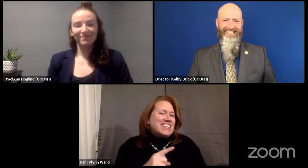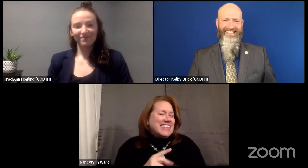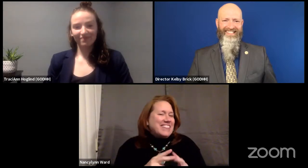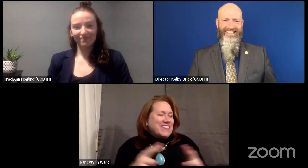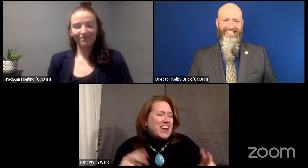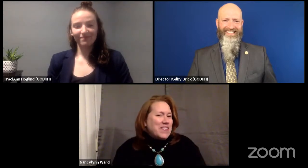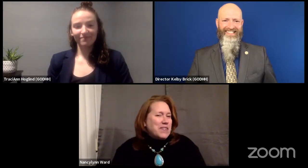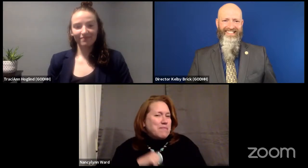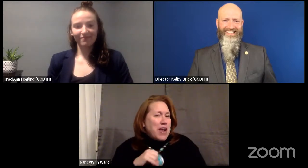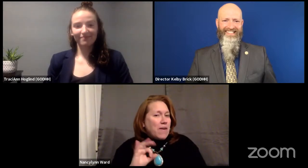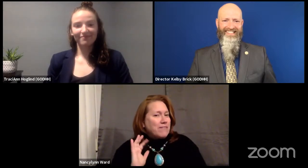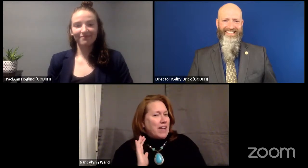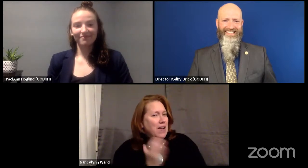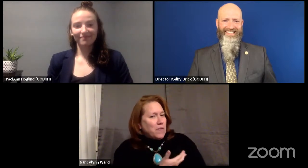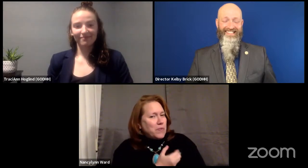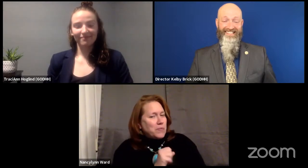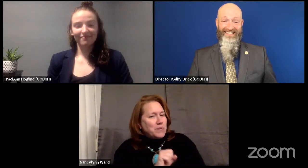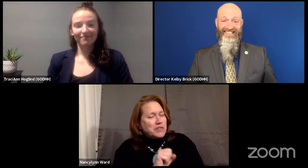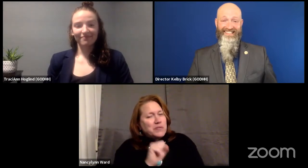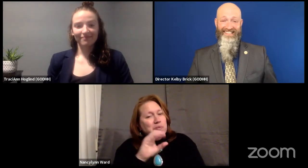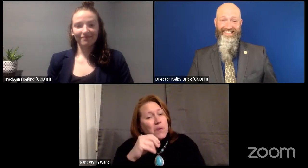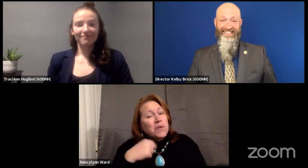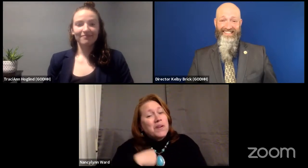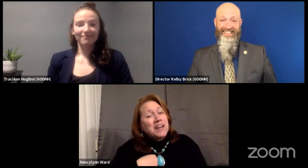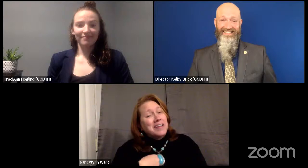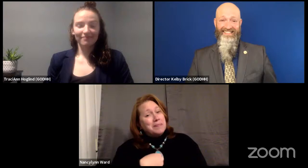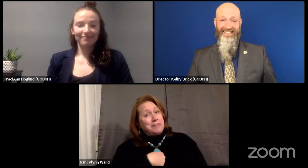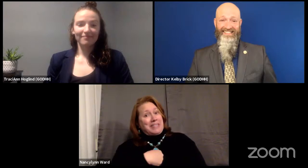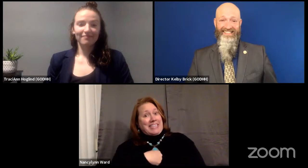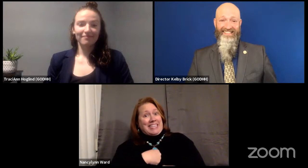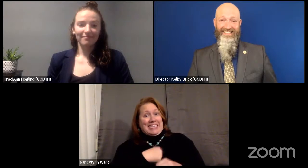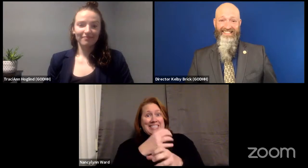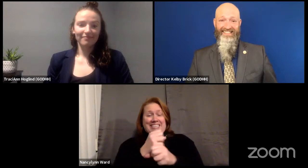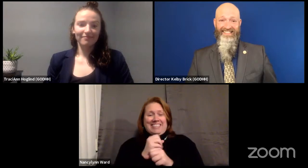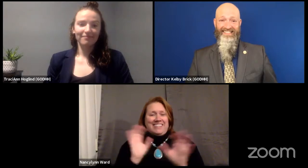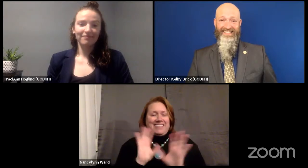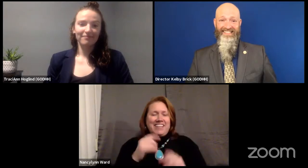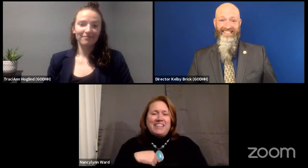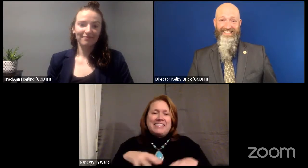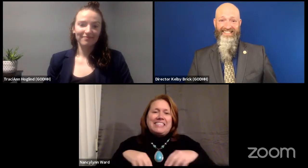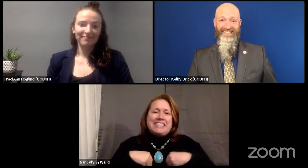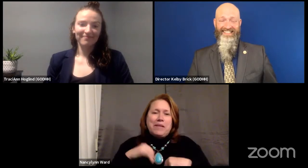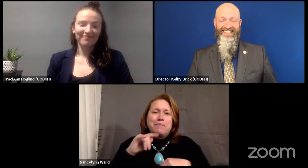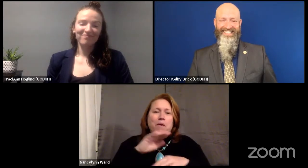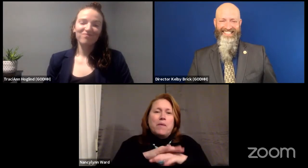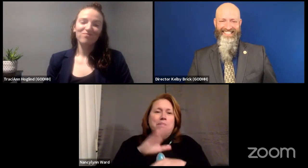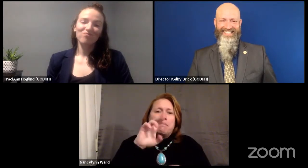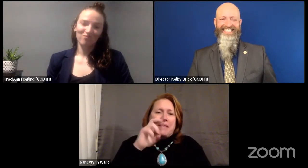finally got them onboard, and I'm so, so proud of the work we've done together. So this isn't